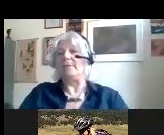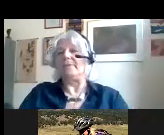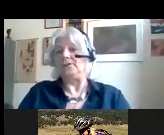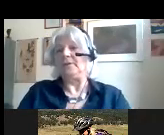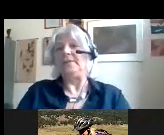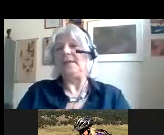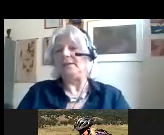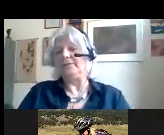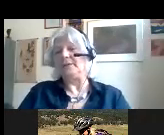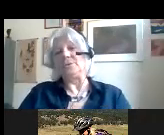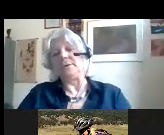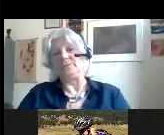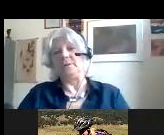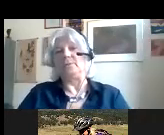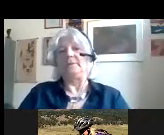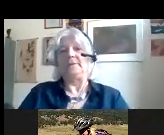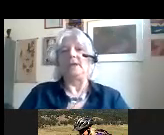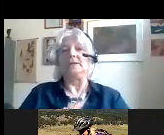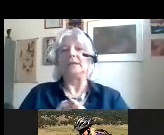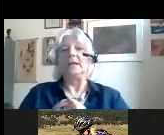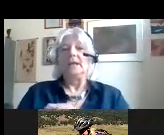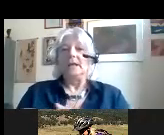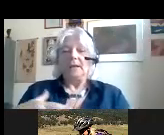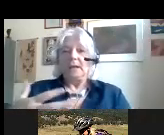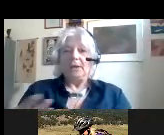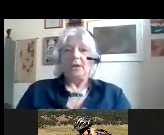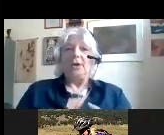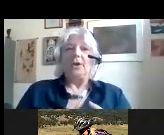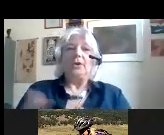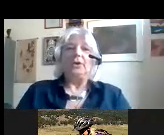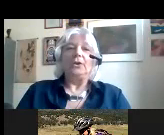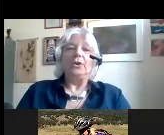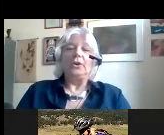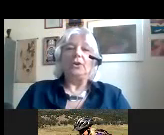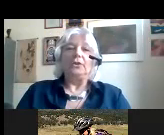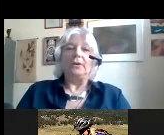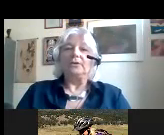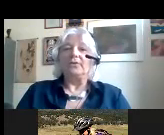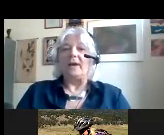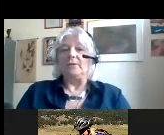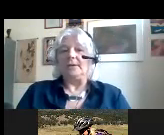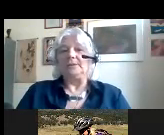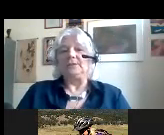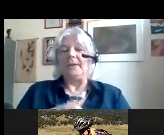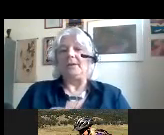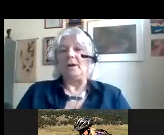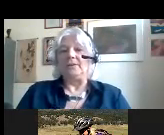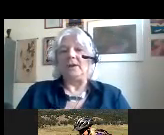professional that individual has worked with because their survival has depended oftentimes on